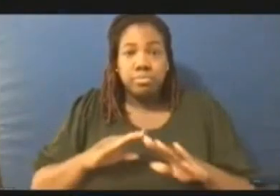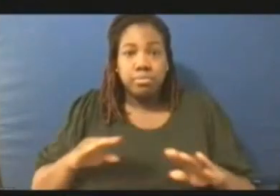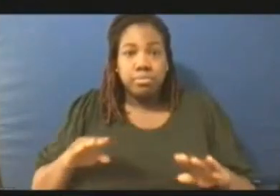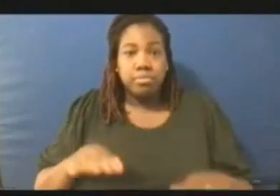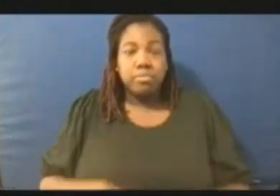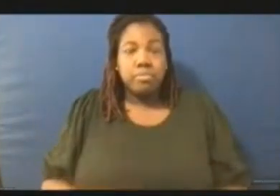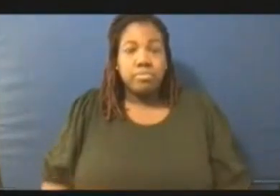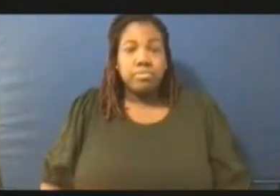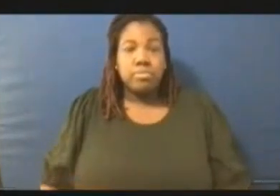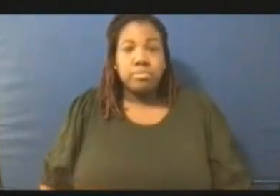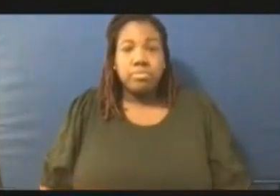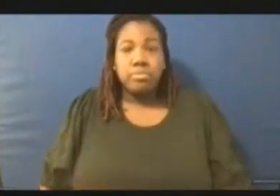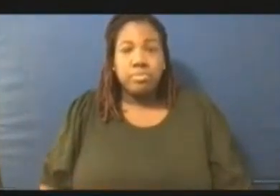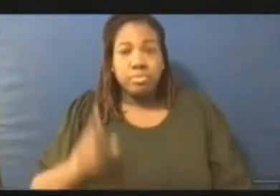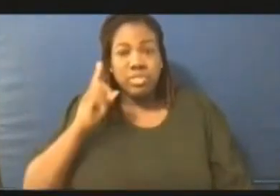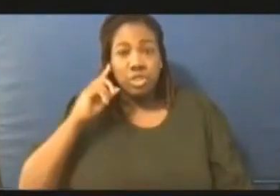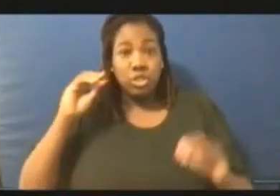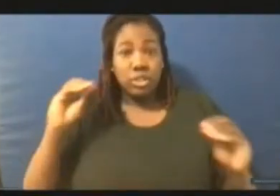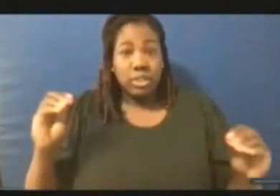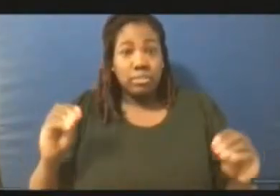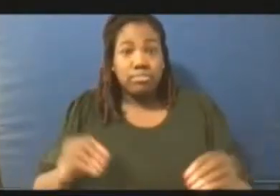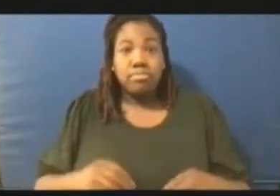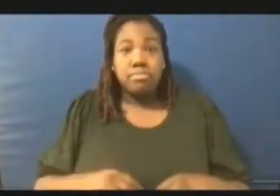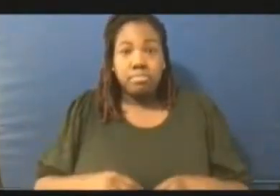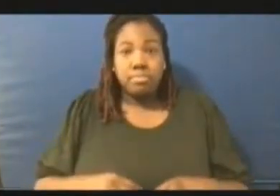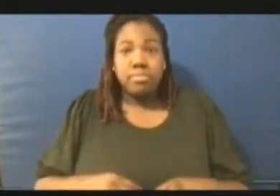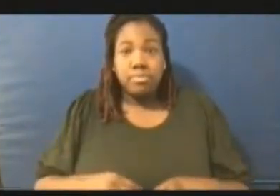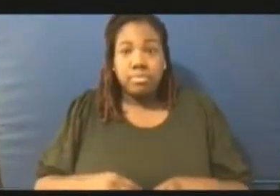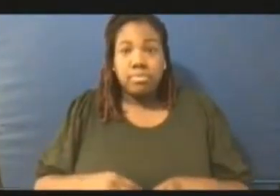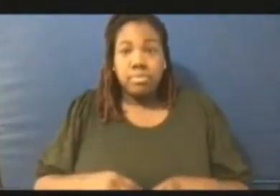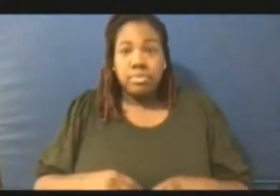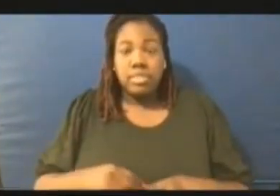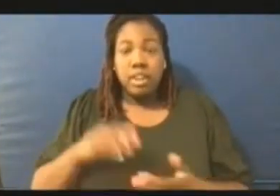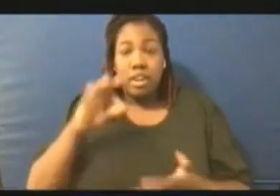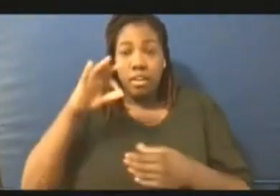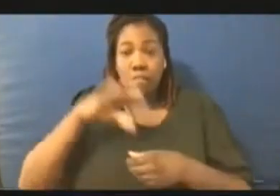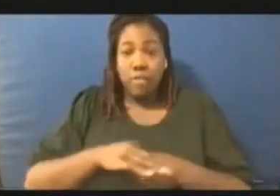Okay, hearing none, please signal with a show of hands. Ayes? Homer Venters: And this is Dr. Venters.